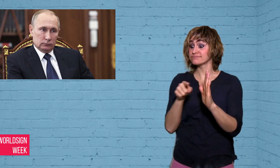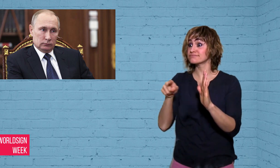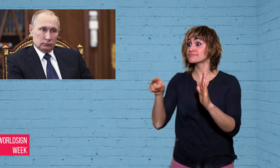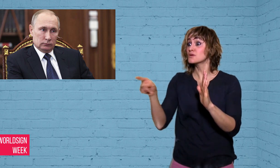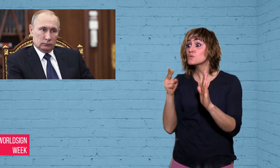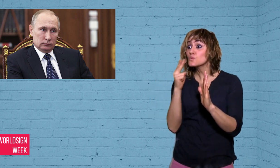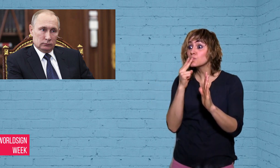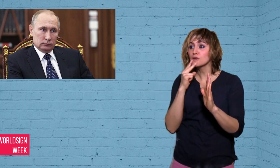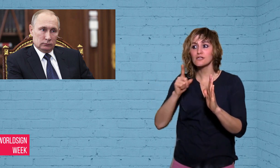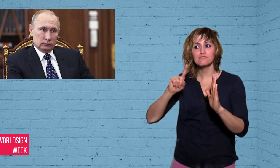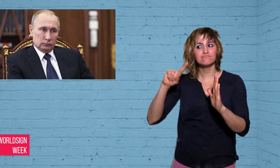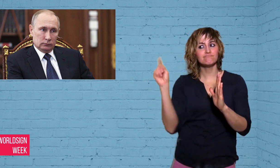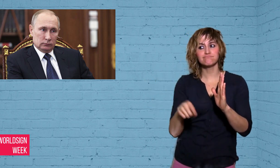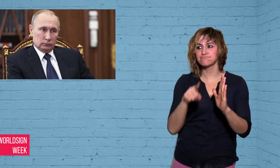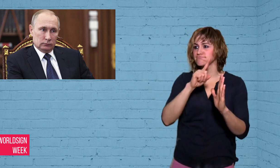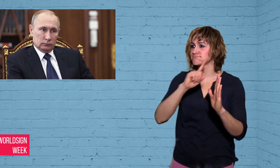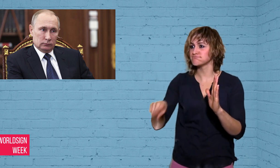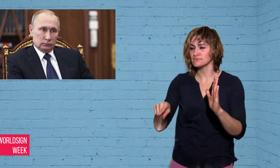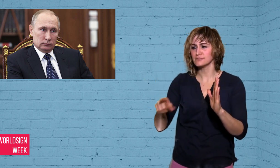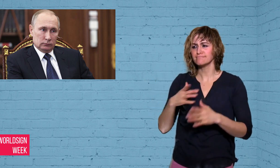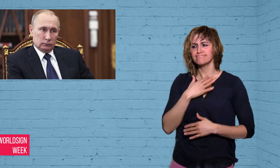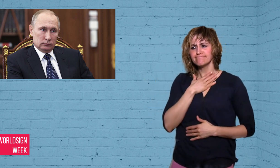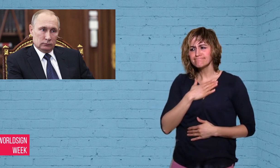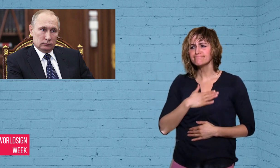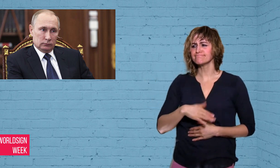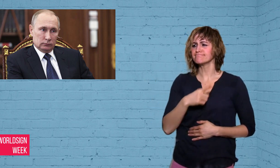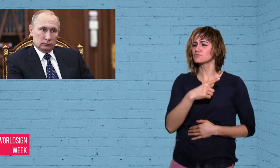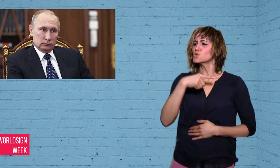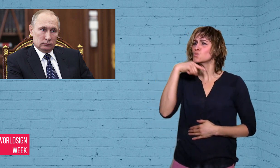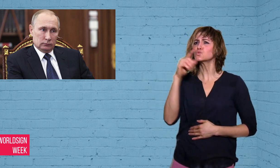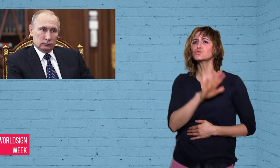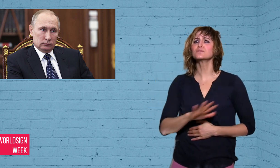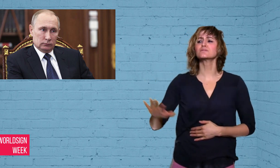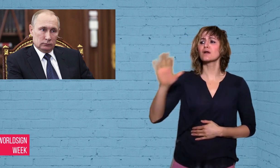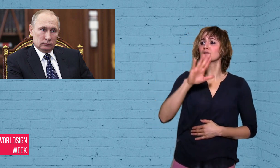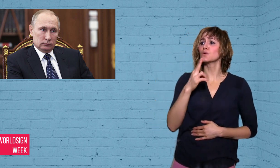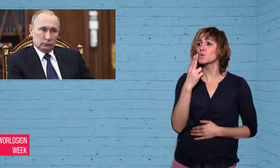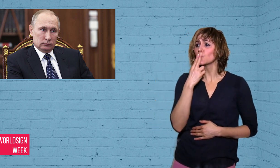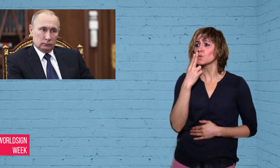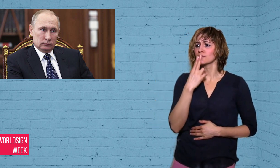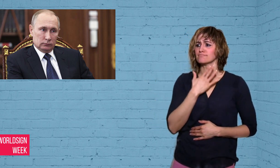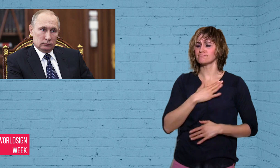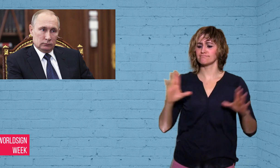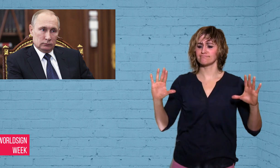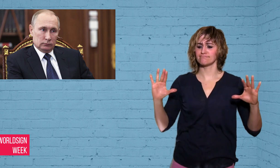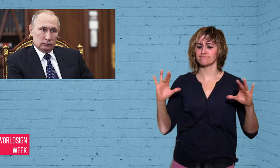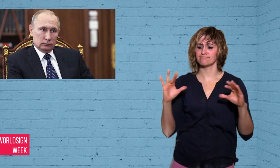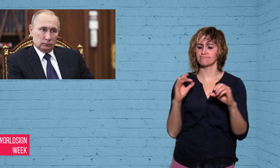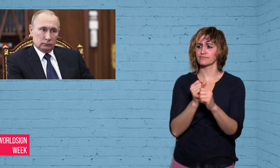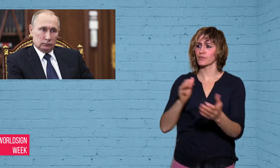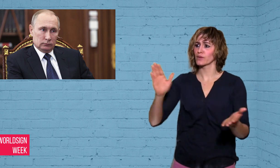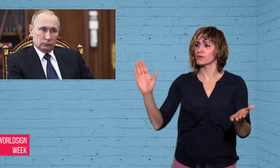cigarettes to anybody born after 2015 with